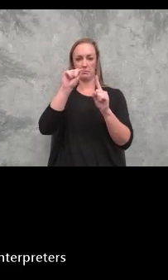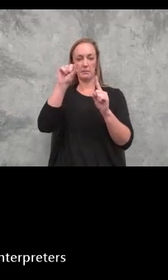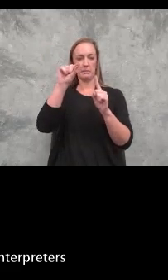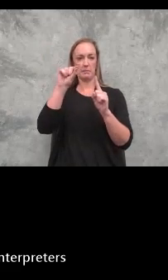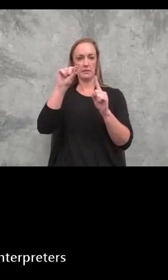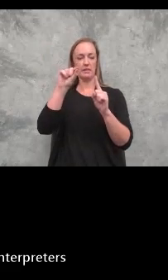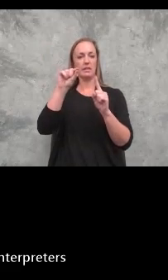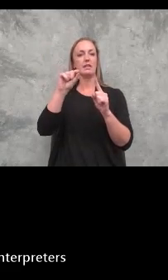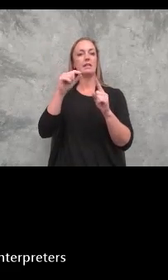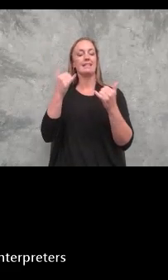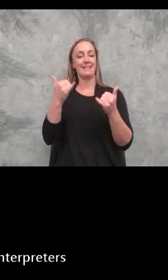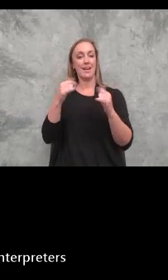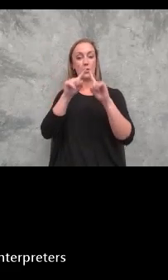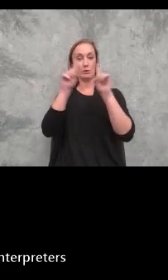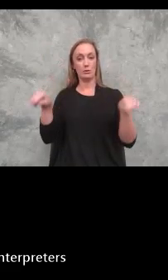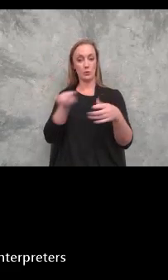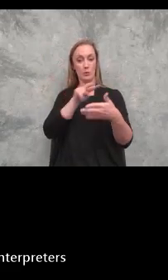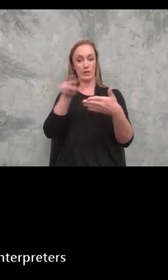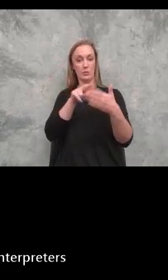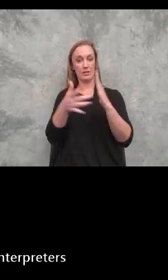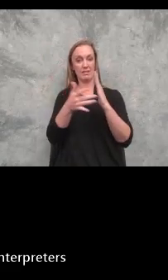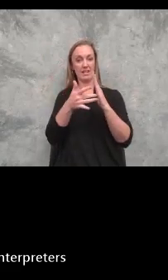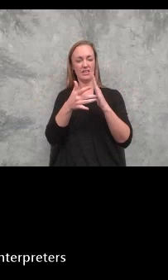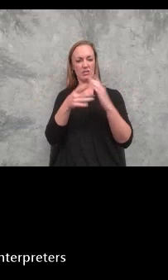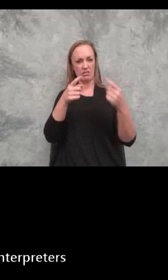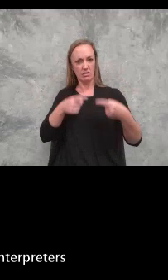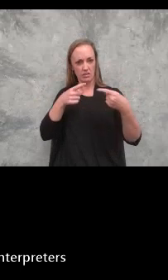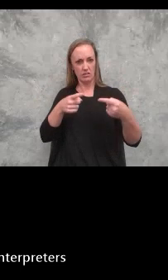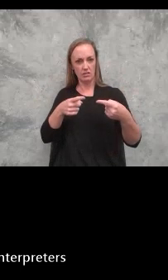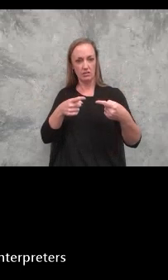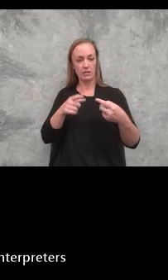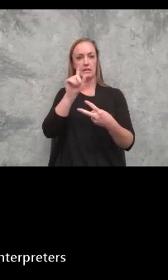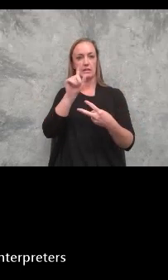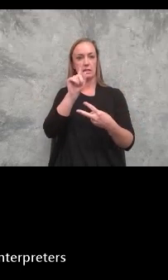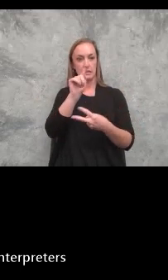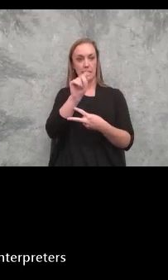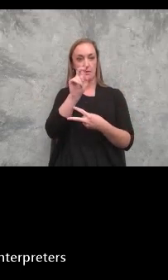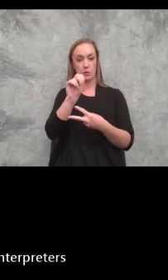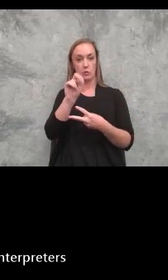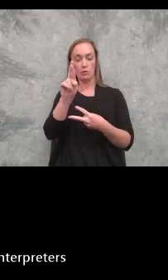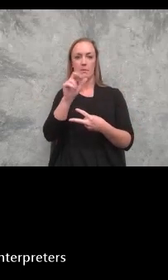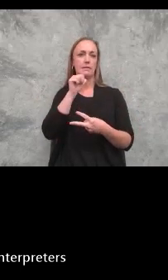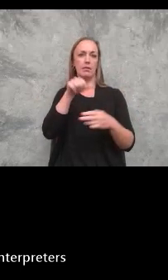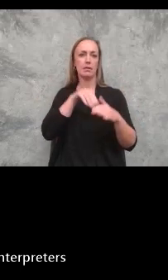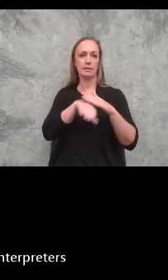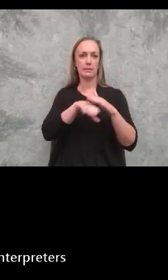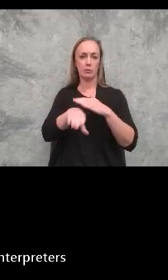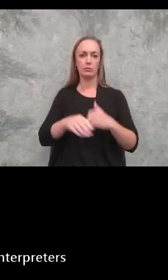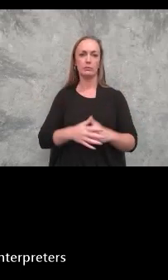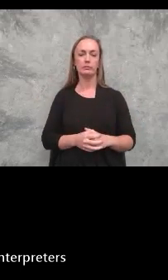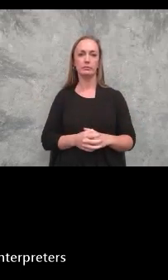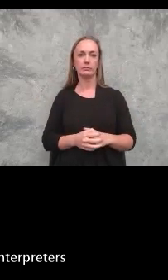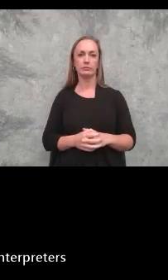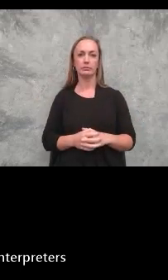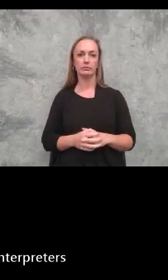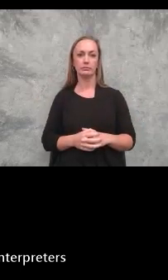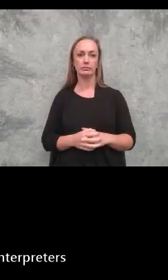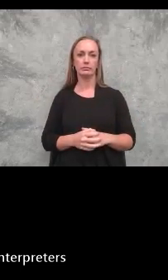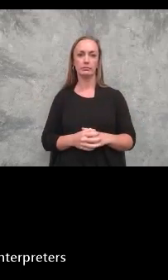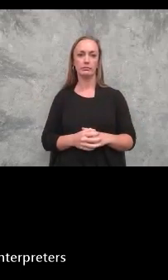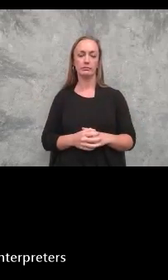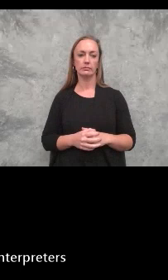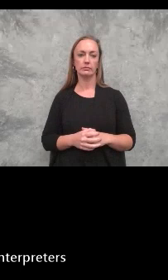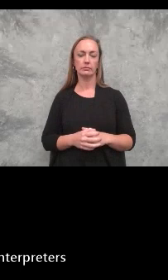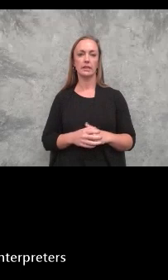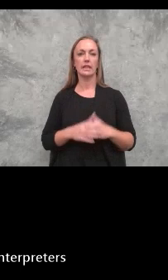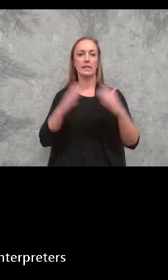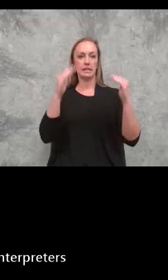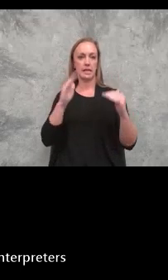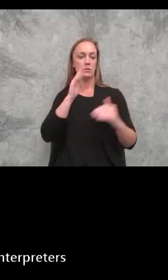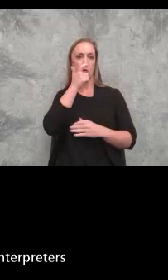these words correctly. Times new Roman is not accessible. Next we are going to watch a video